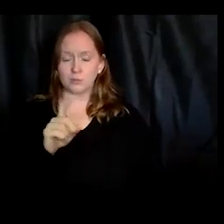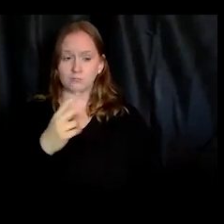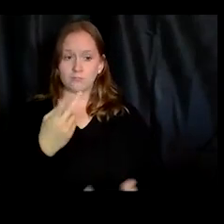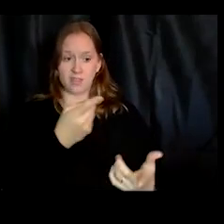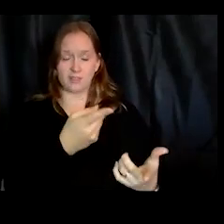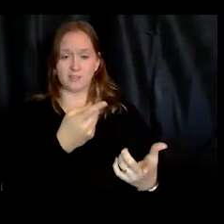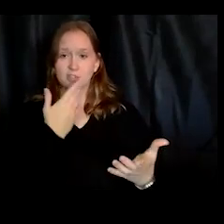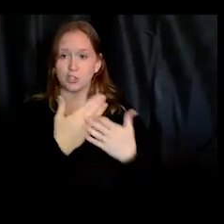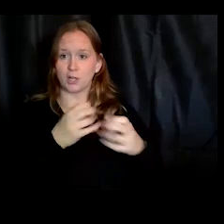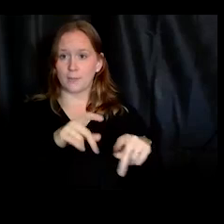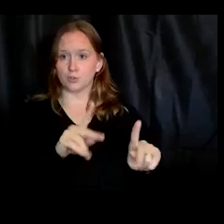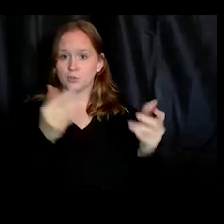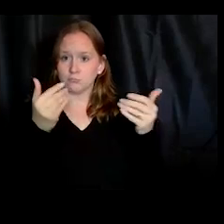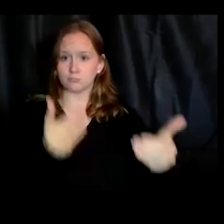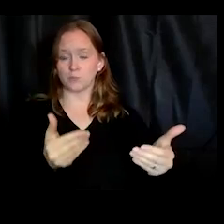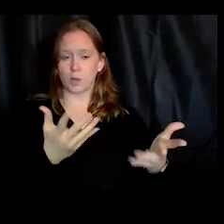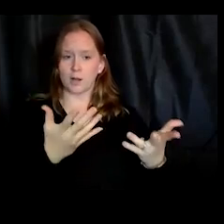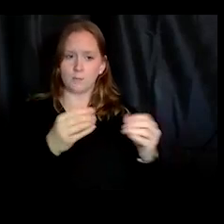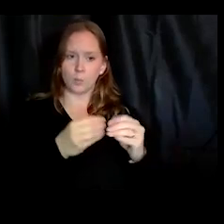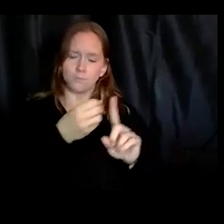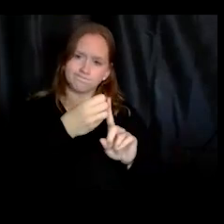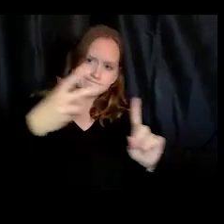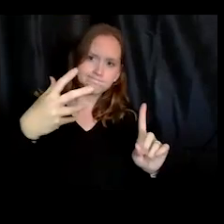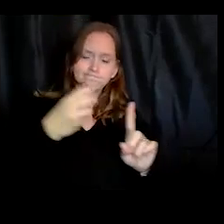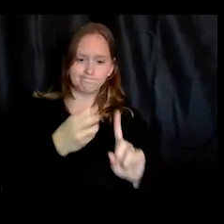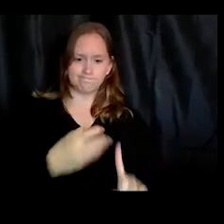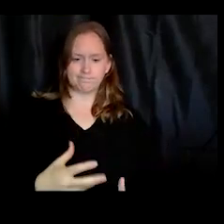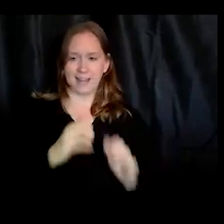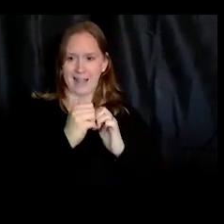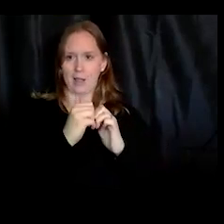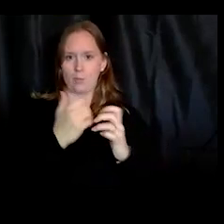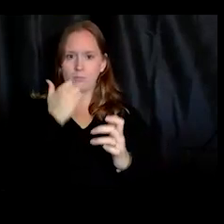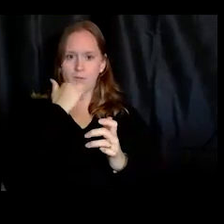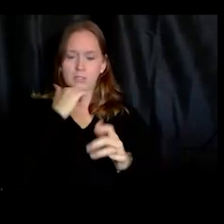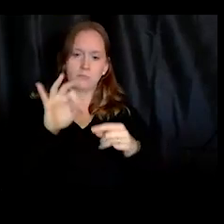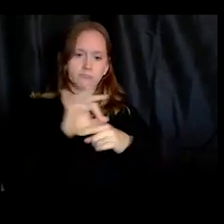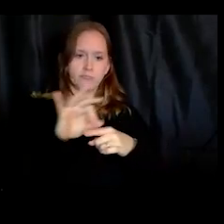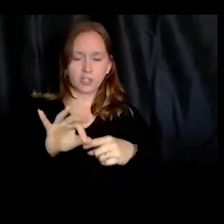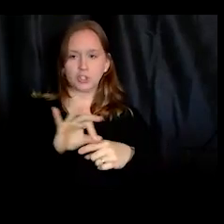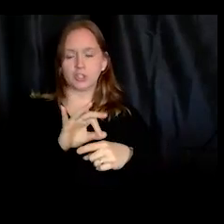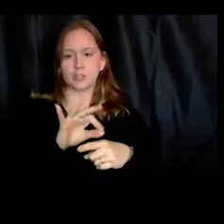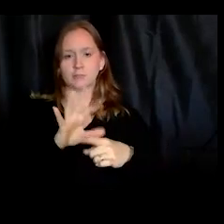to just more fully describe how they function and how they function in a work environment,